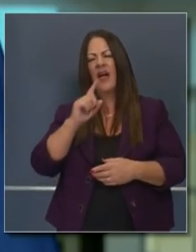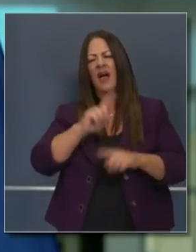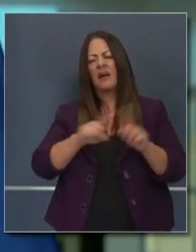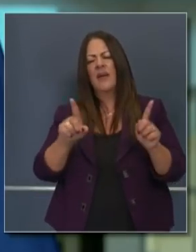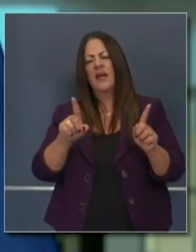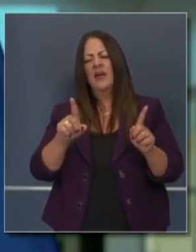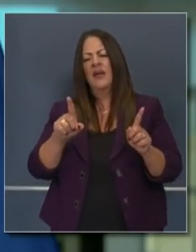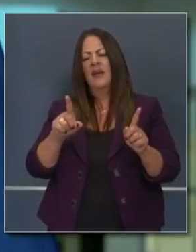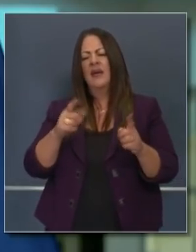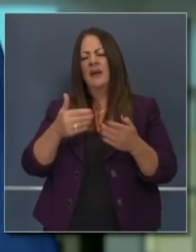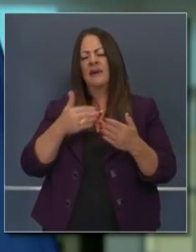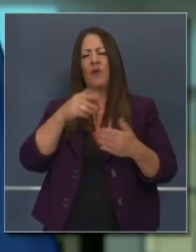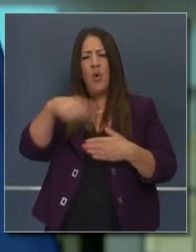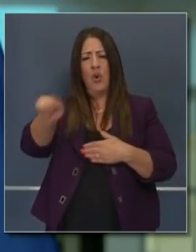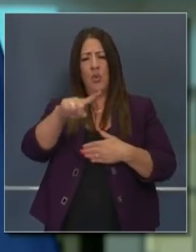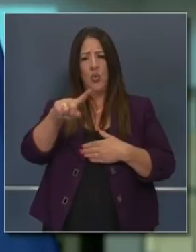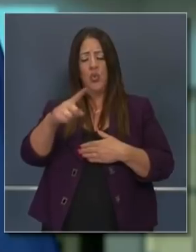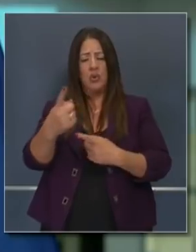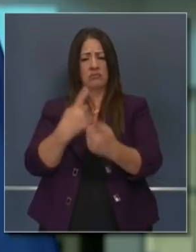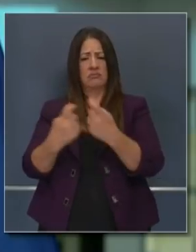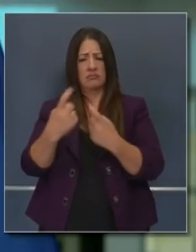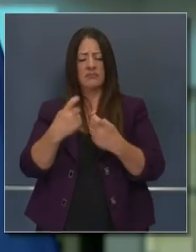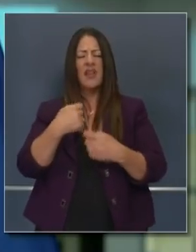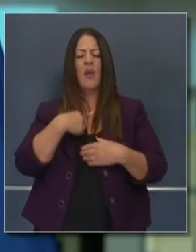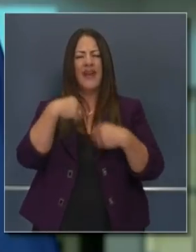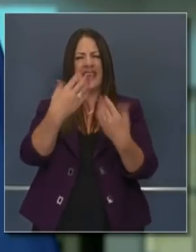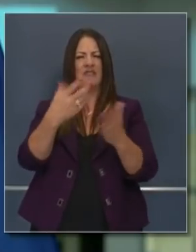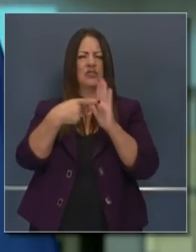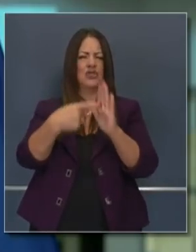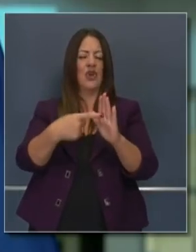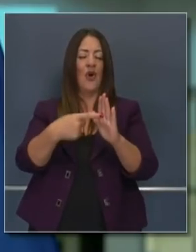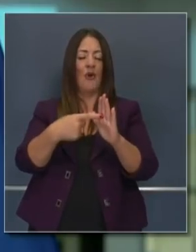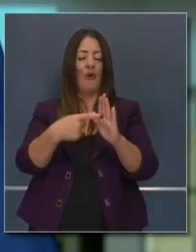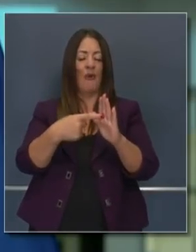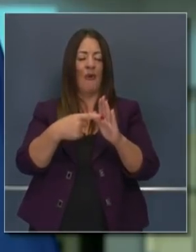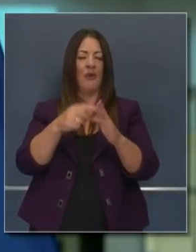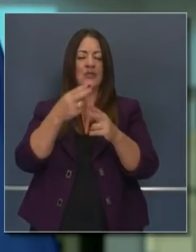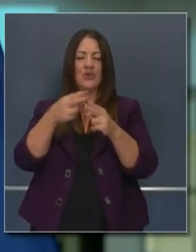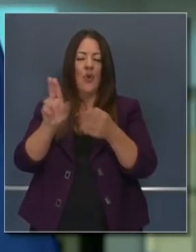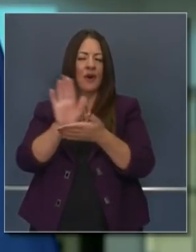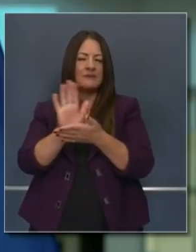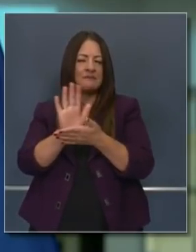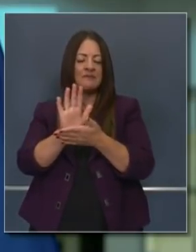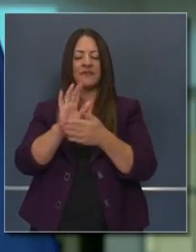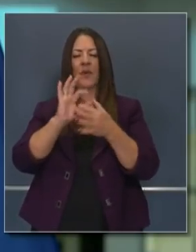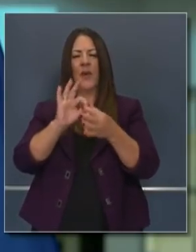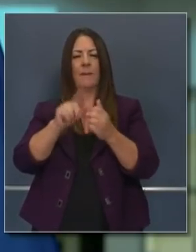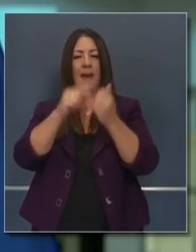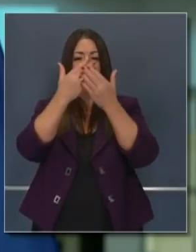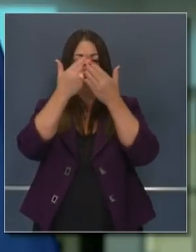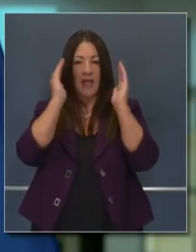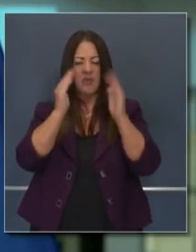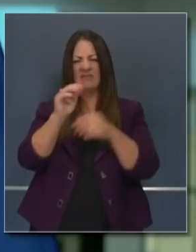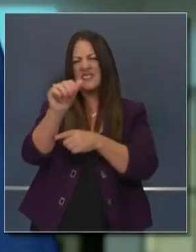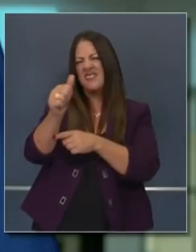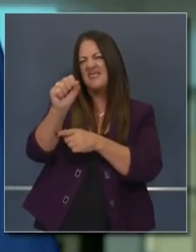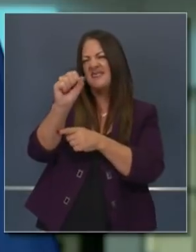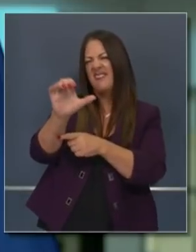AND SMALL ALL UP AND DOWN THE STATE OF CALIFORNIA. I WILL -- I WILL OPEN FOR QUESTIONS IN A MOMENT.